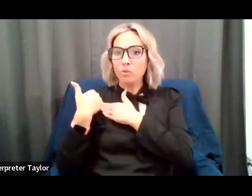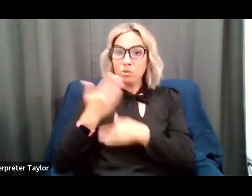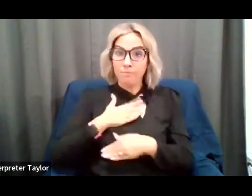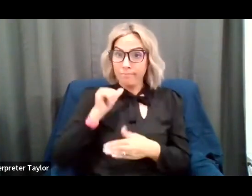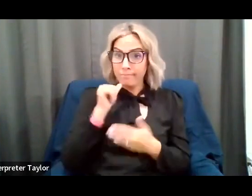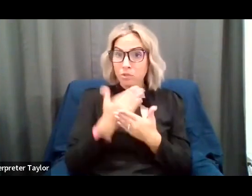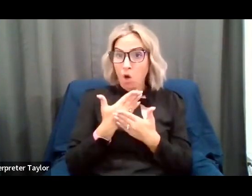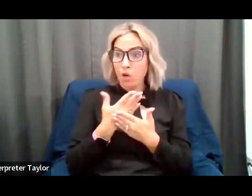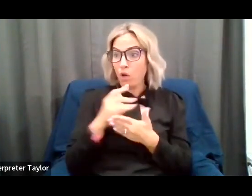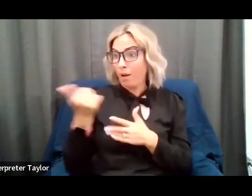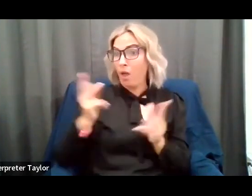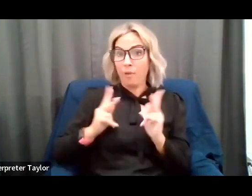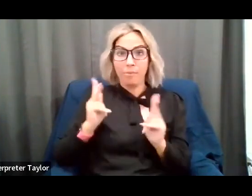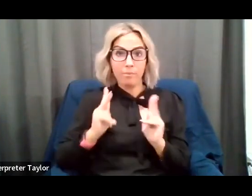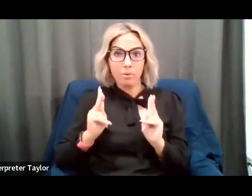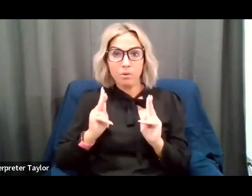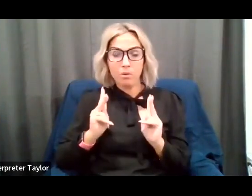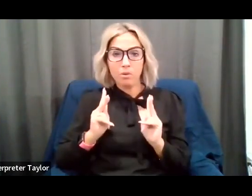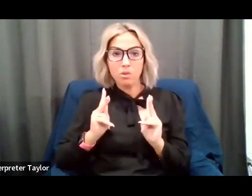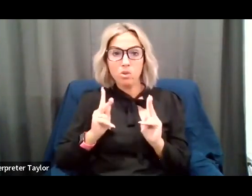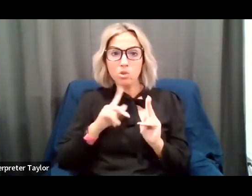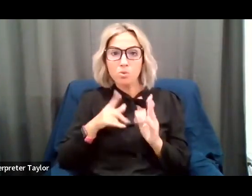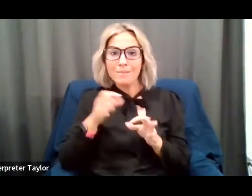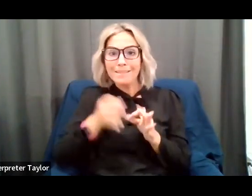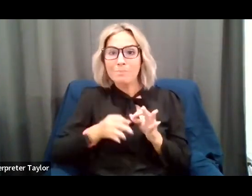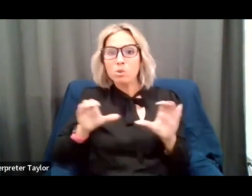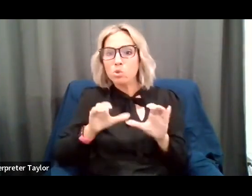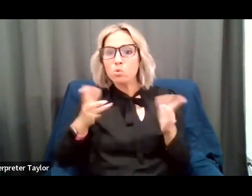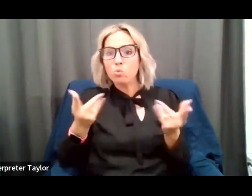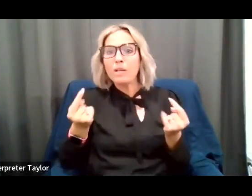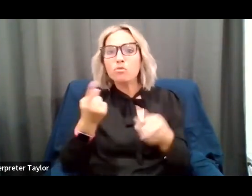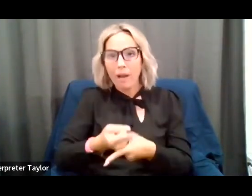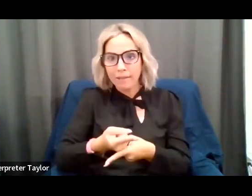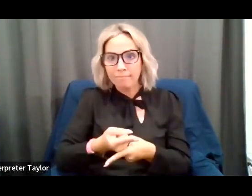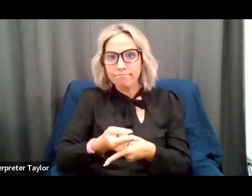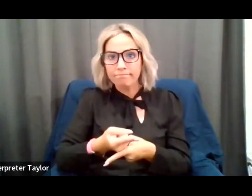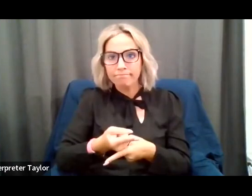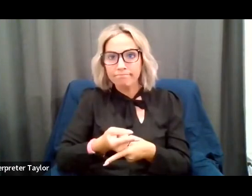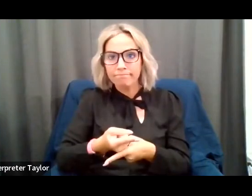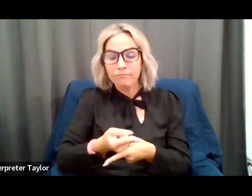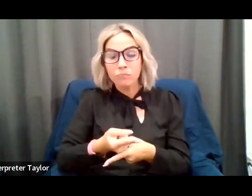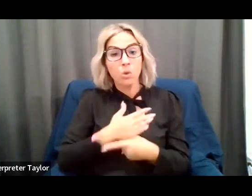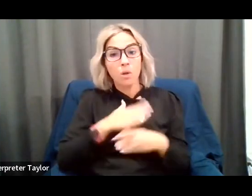to others, to just simply do what's right. So, uh, what I hope going forward